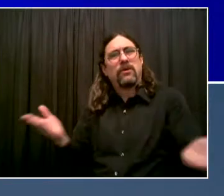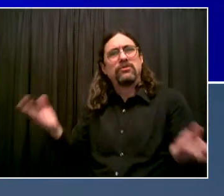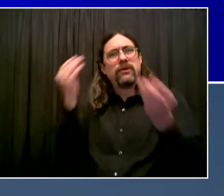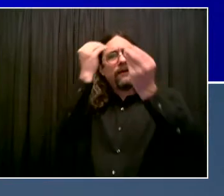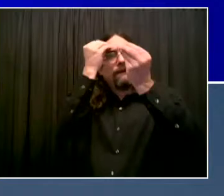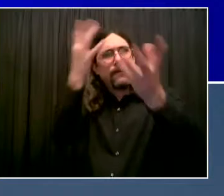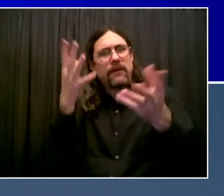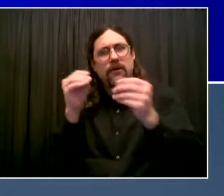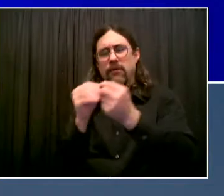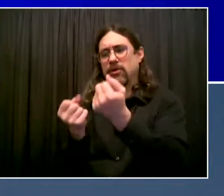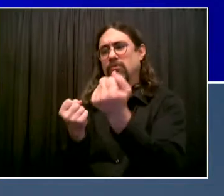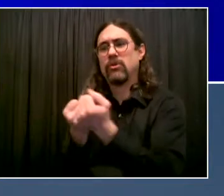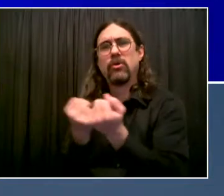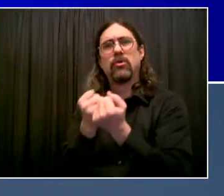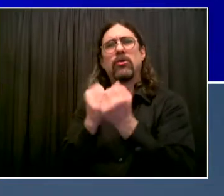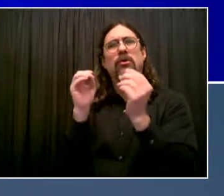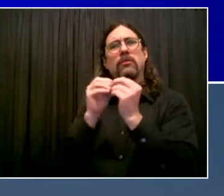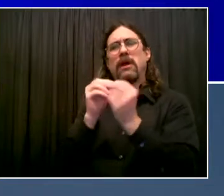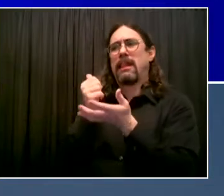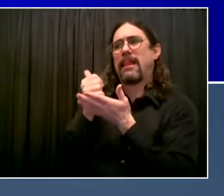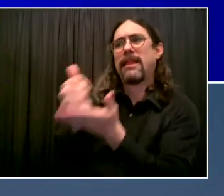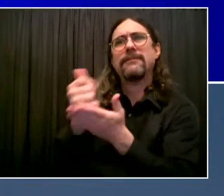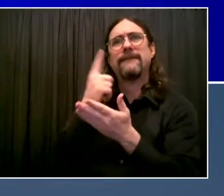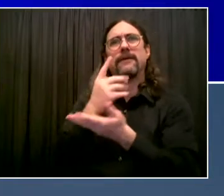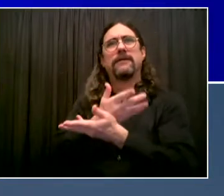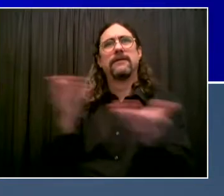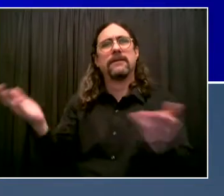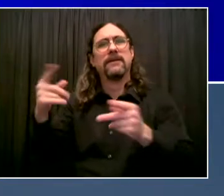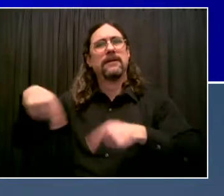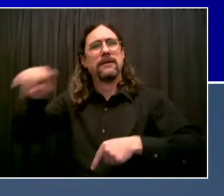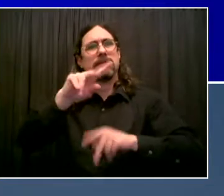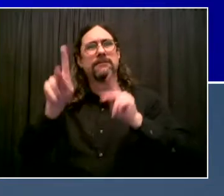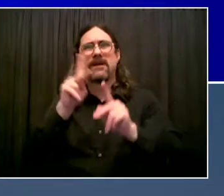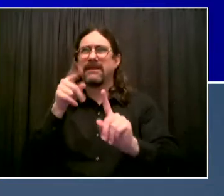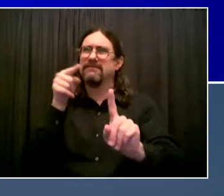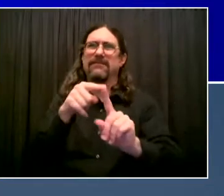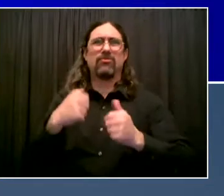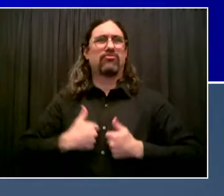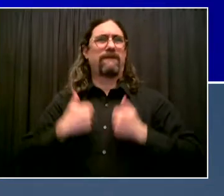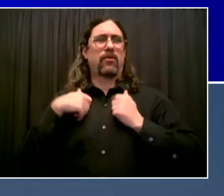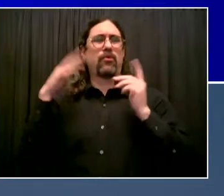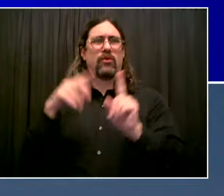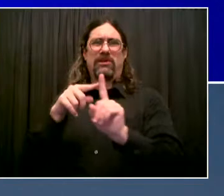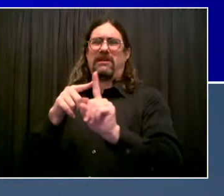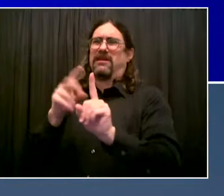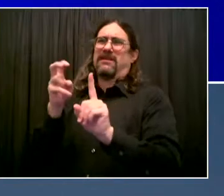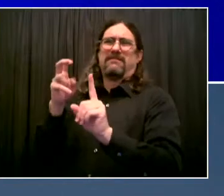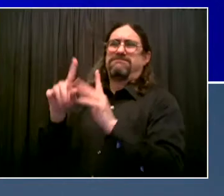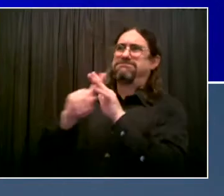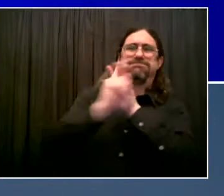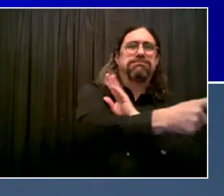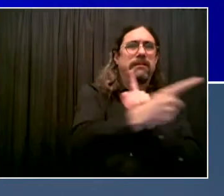WITH. AND WE NEED TO